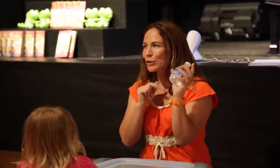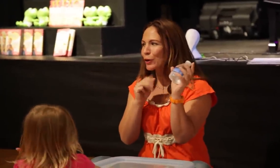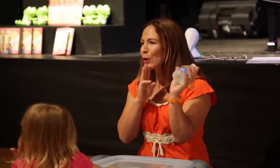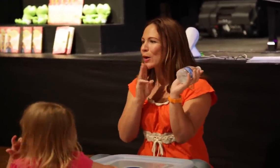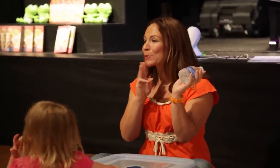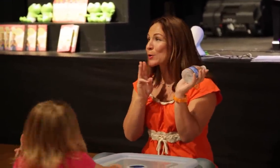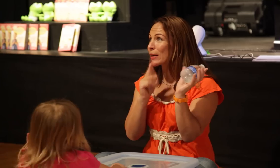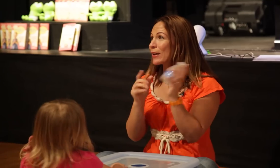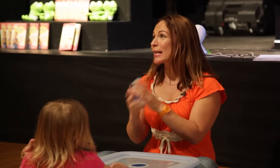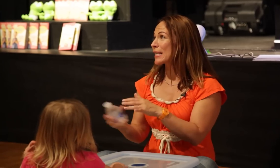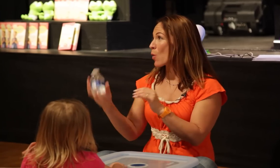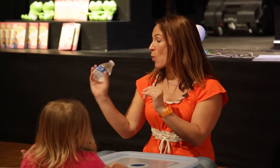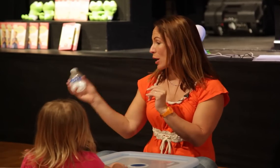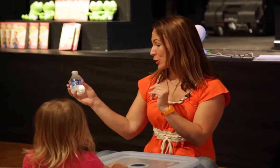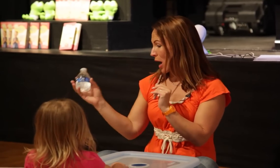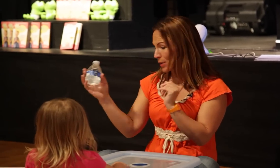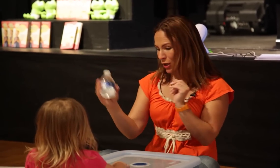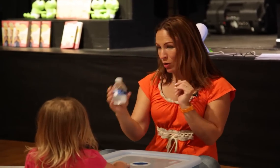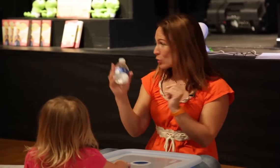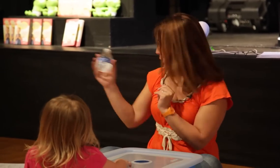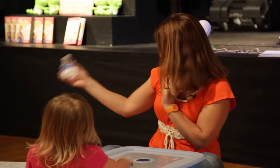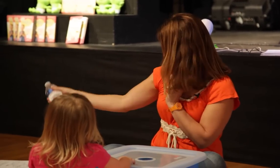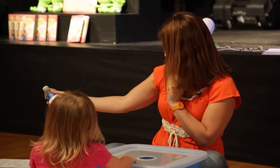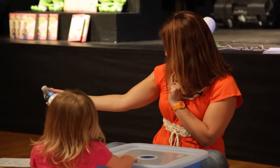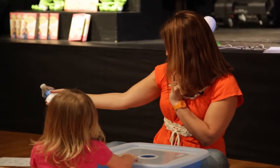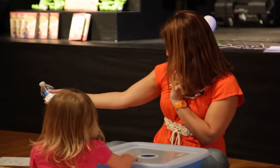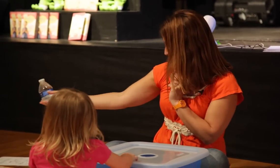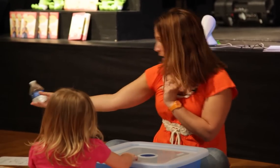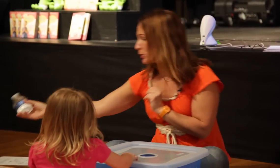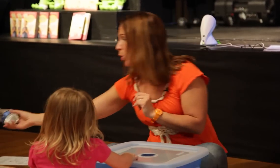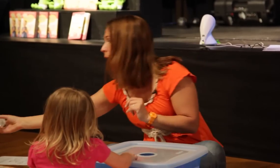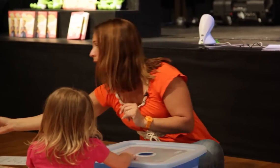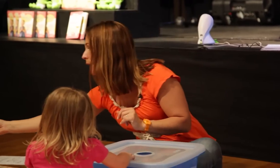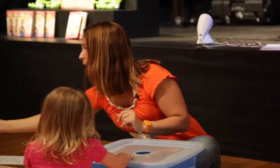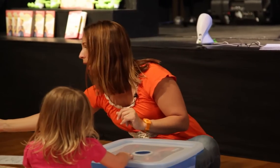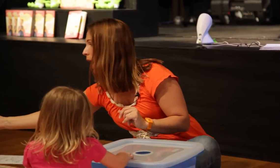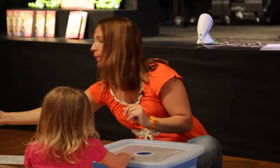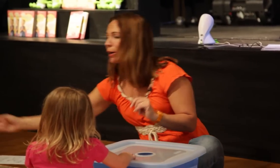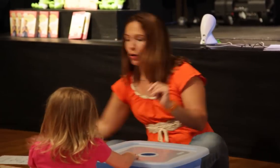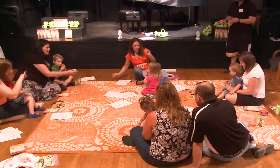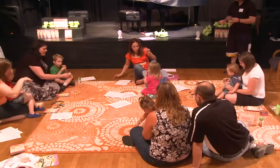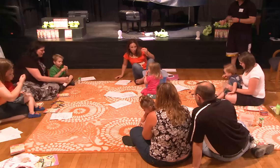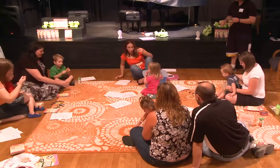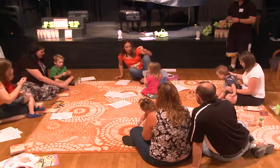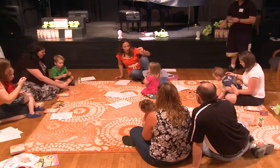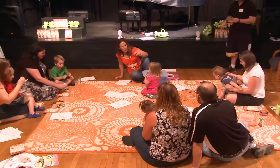Water is for grownups mostly unless they want water. Do you want a water Lana? It's so hot in here. I'm going to go grab more.